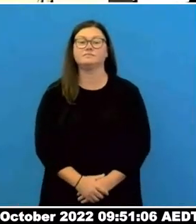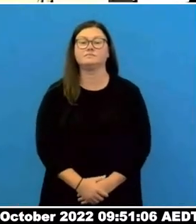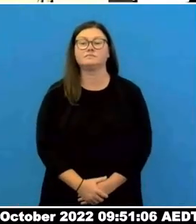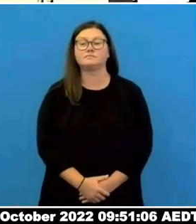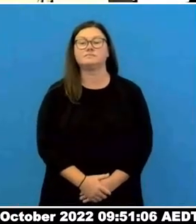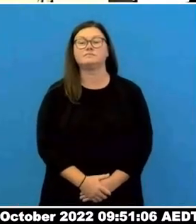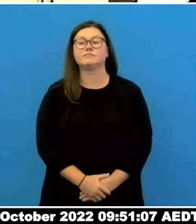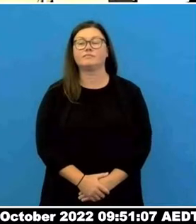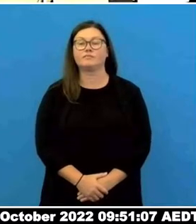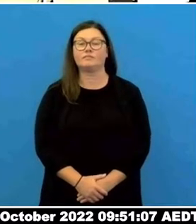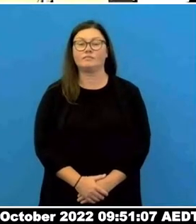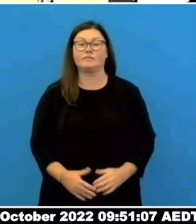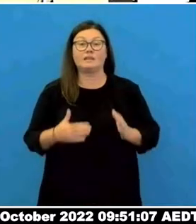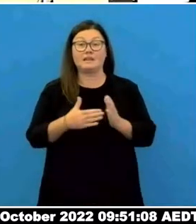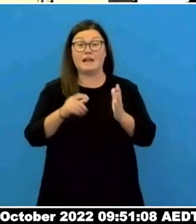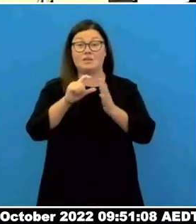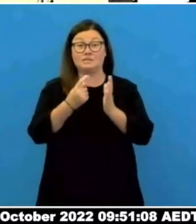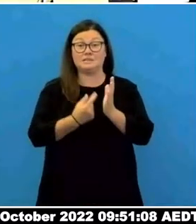The Royal Commission is now in session.